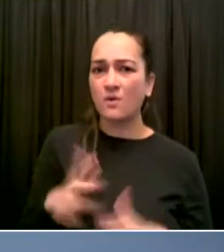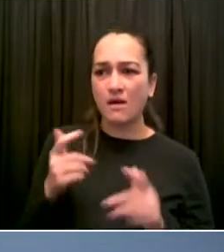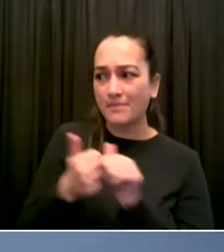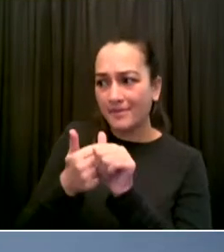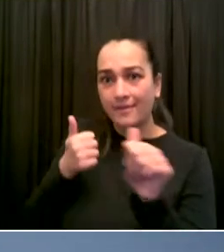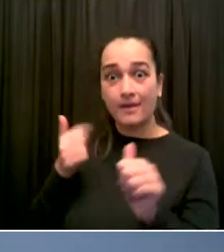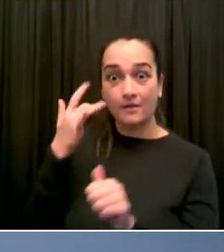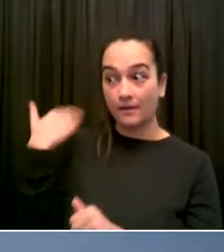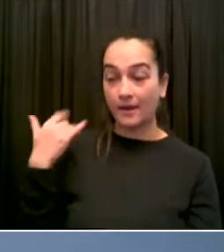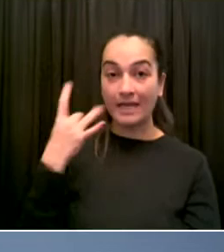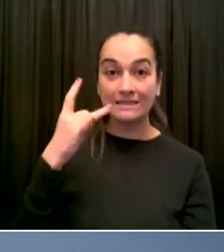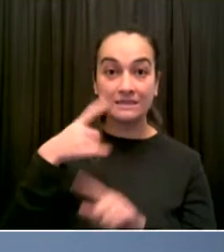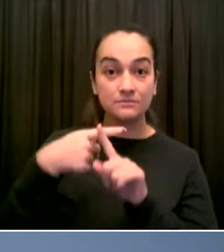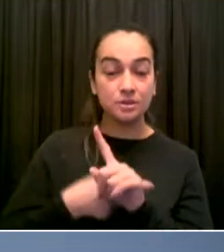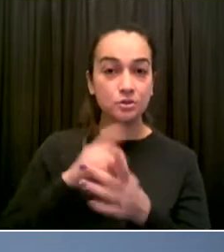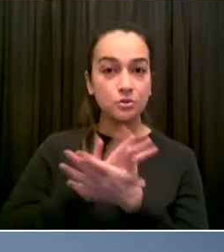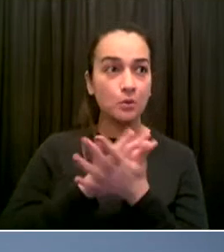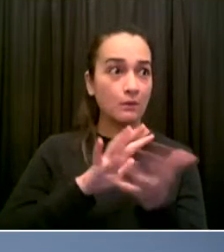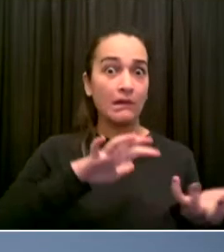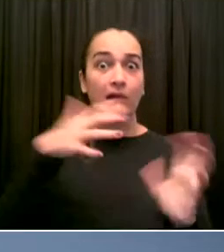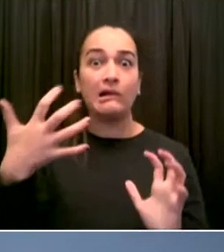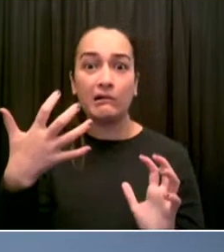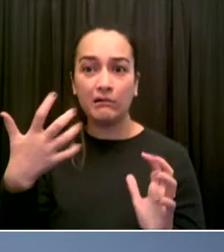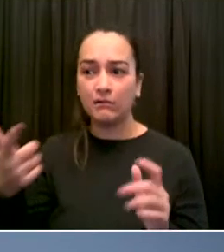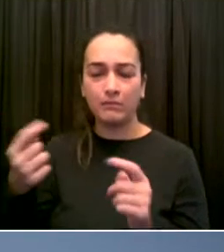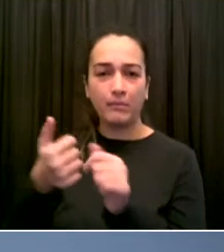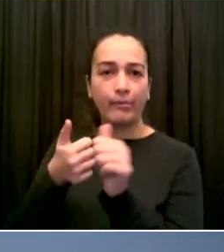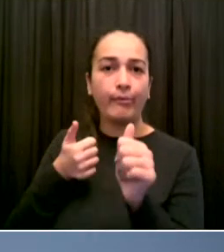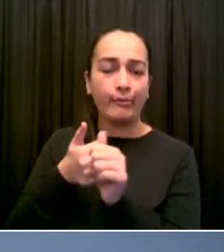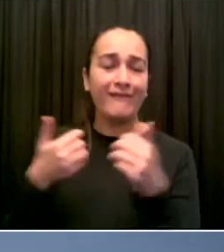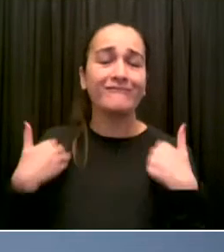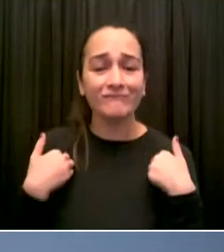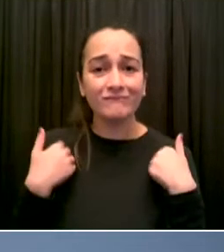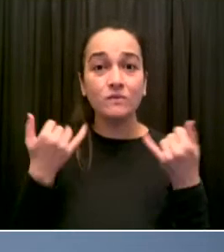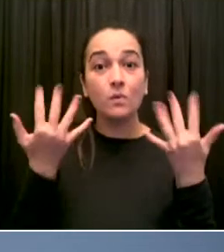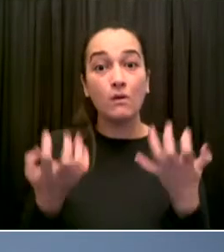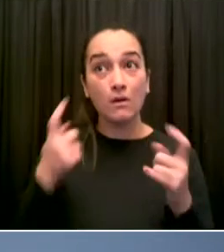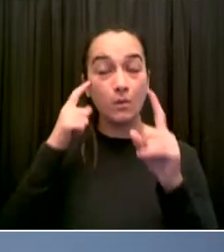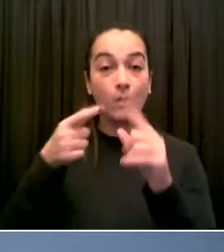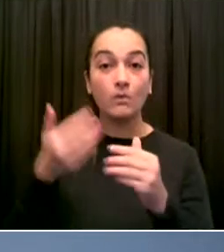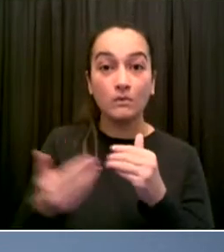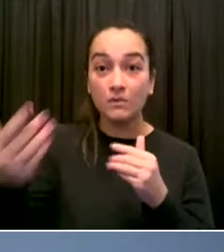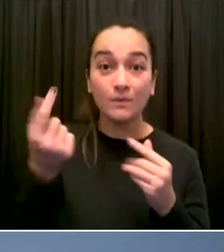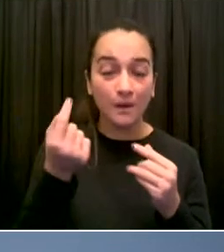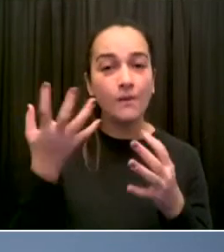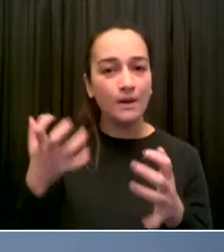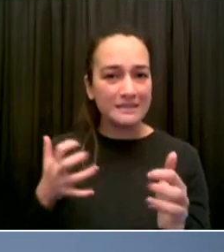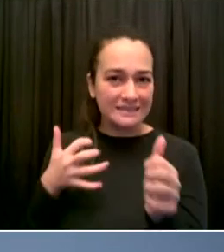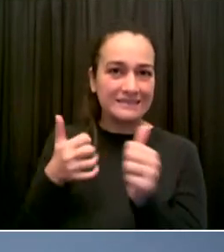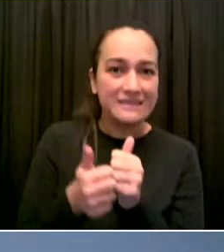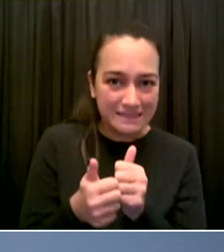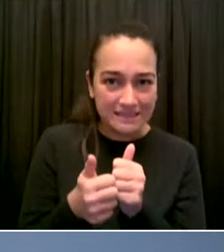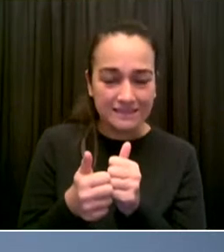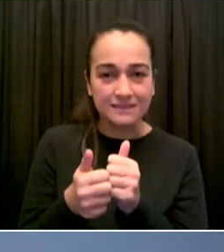GRADE. THE CHANCELLOR ALREADY OUT THERE THIS MORNING, WORKING ON